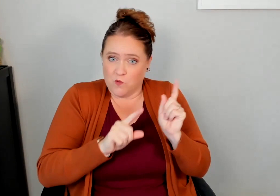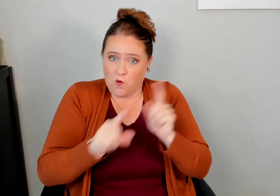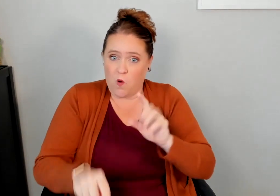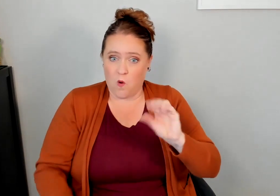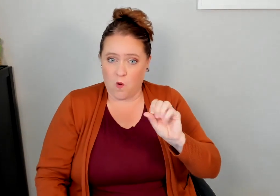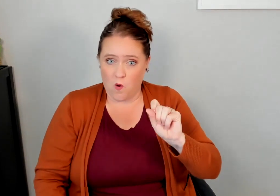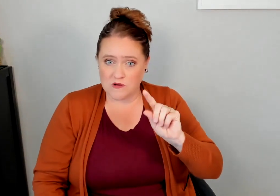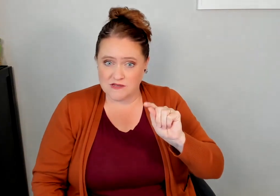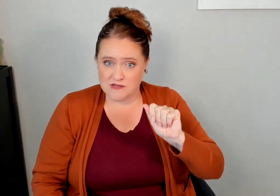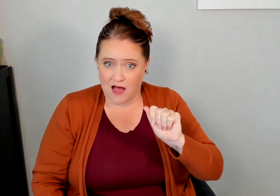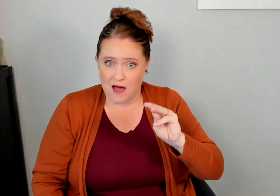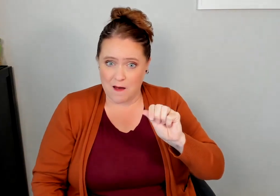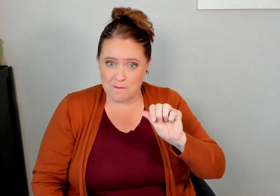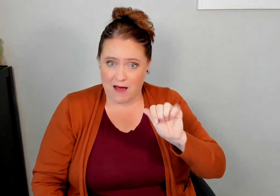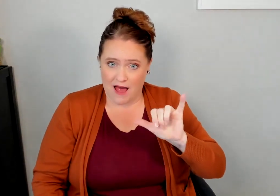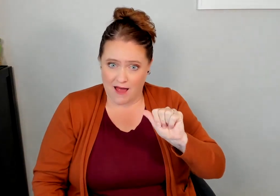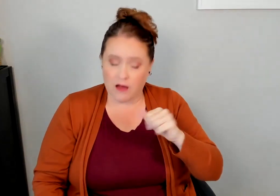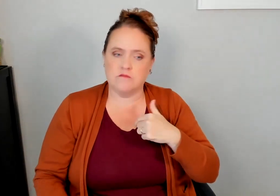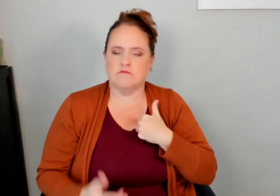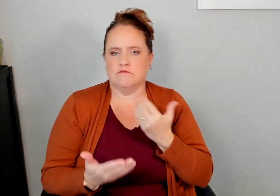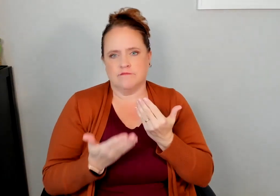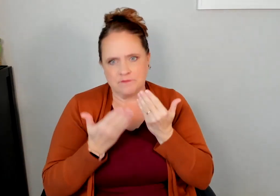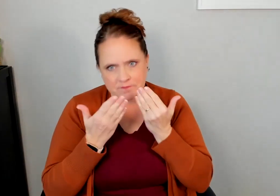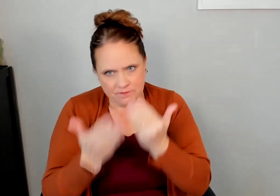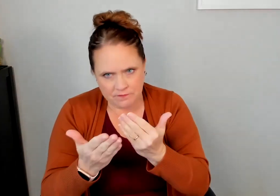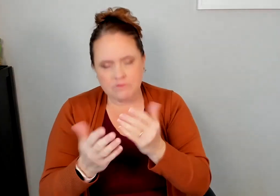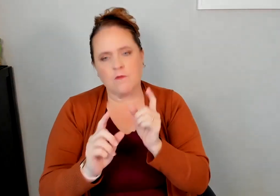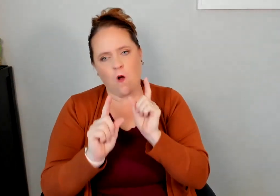if you have the opportunity and you're going to costa maya i highly recommend